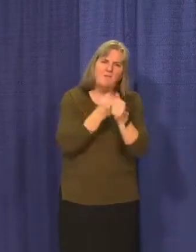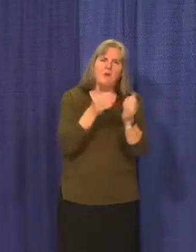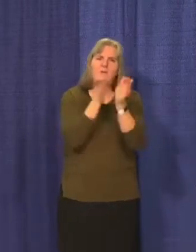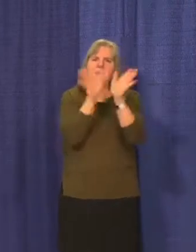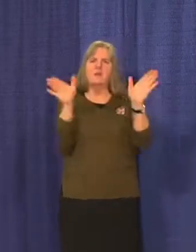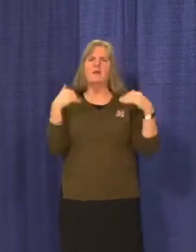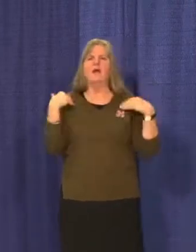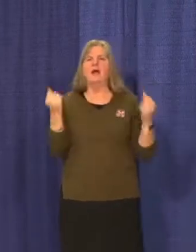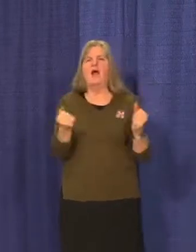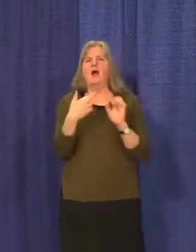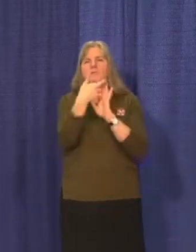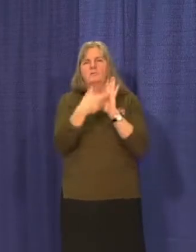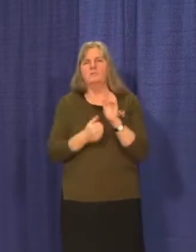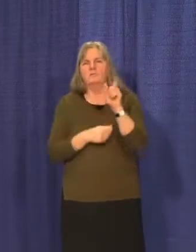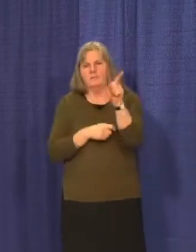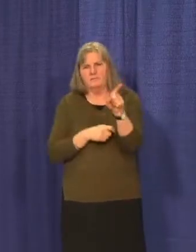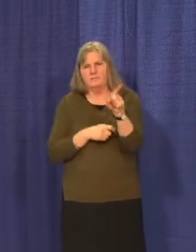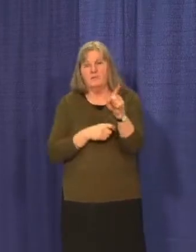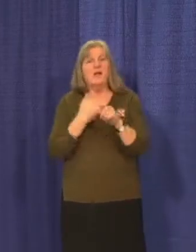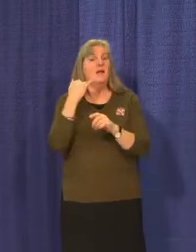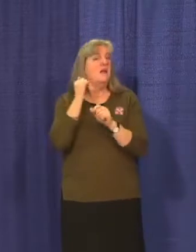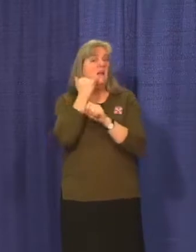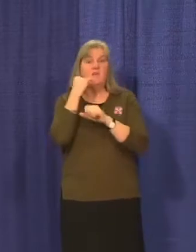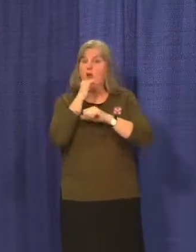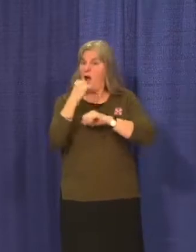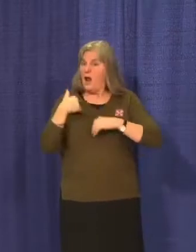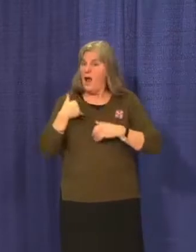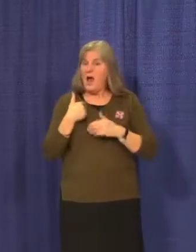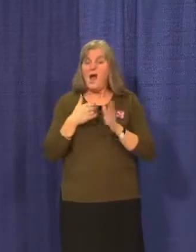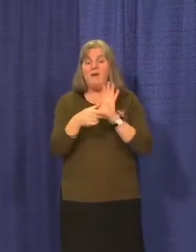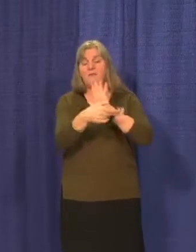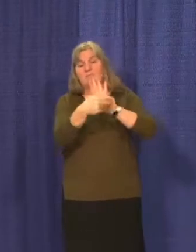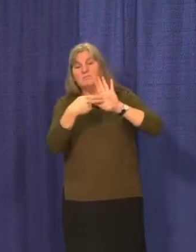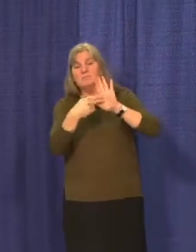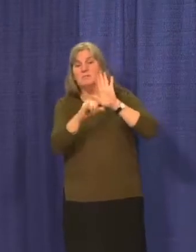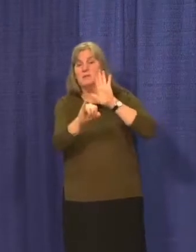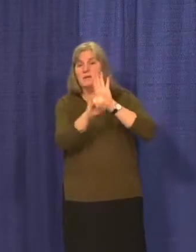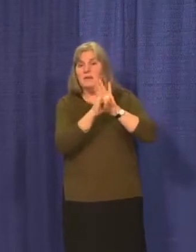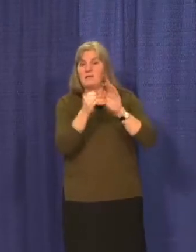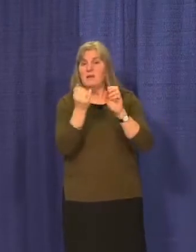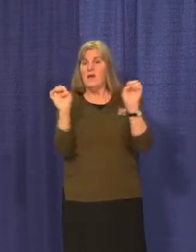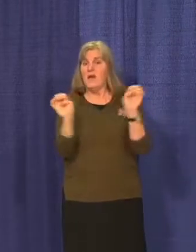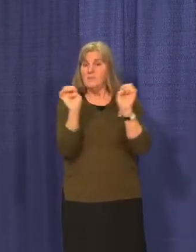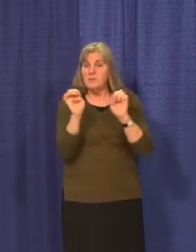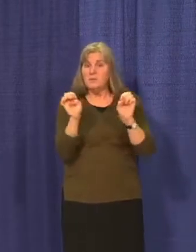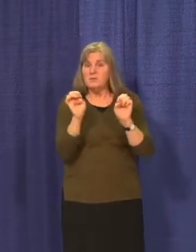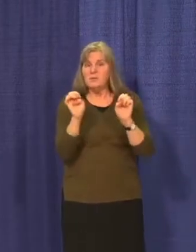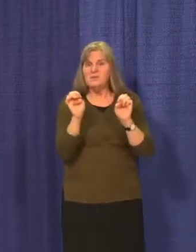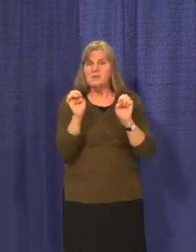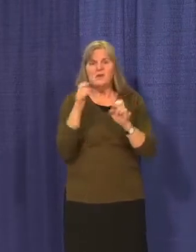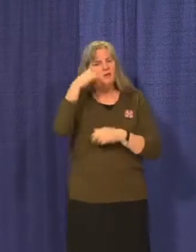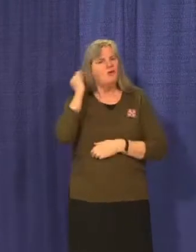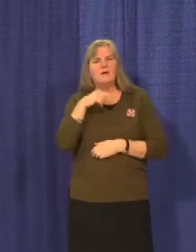with public safety measures. Without the state of emergency, the government does not have the authority to enforce these rules